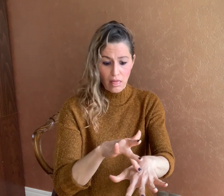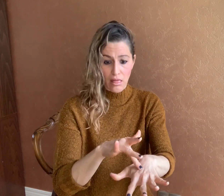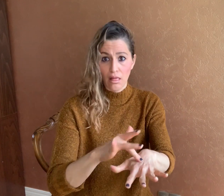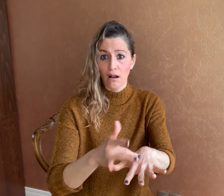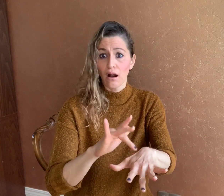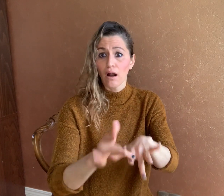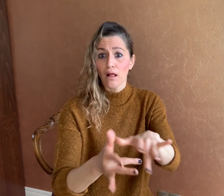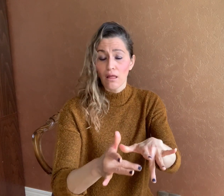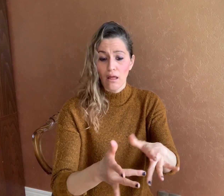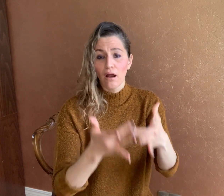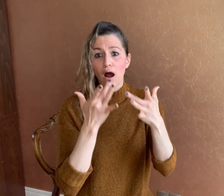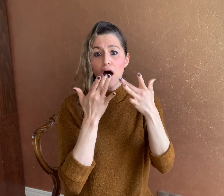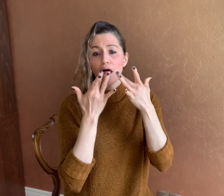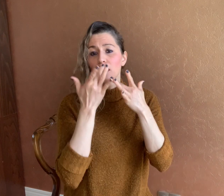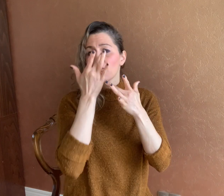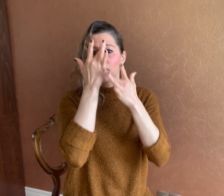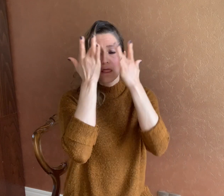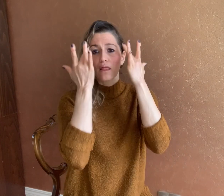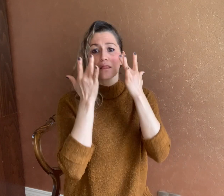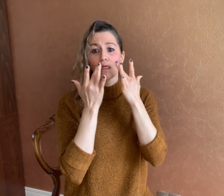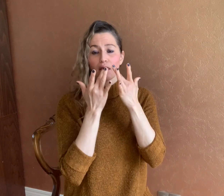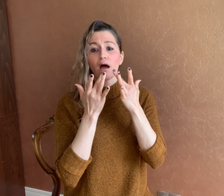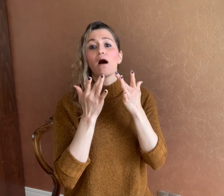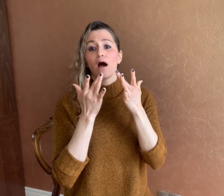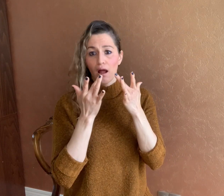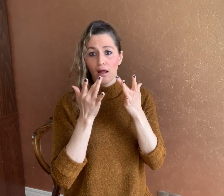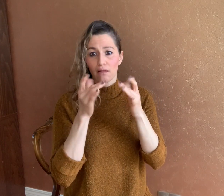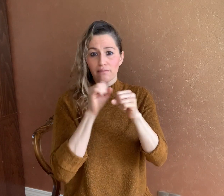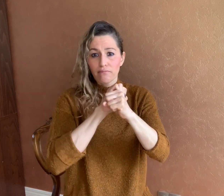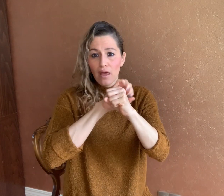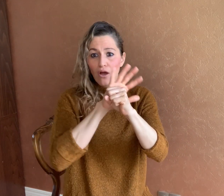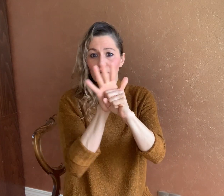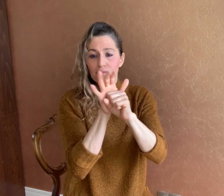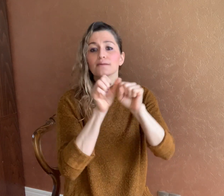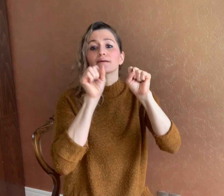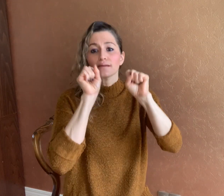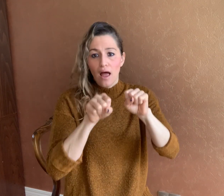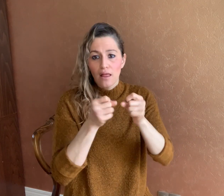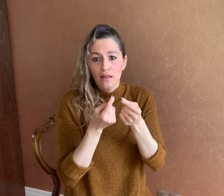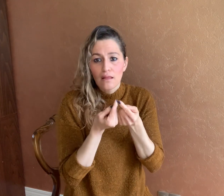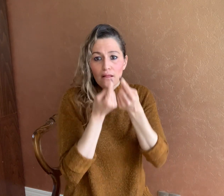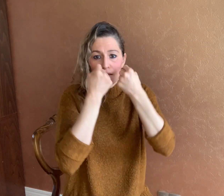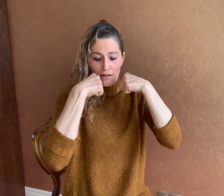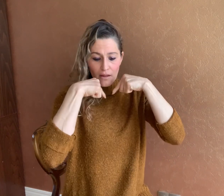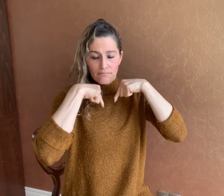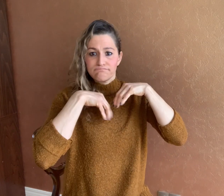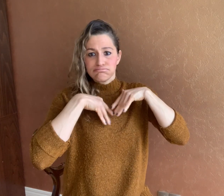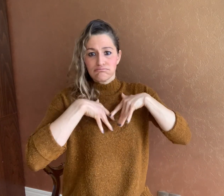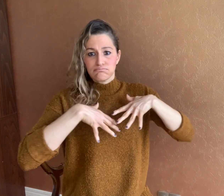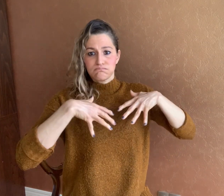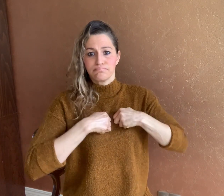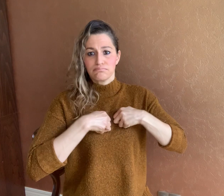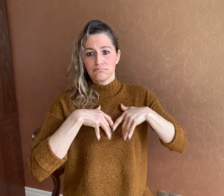then touching your face (eyes, nose or mouth) allowing